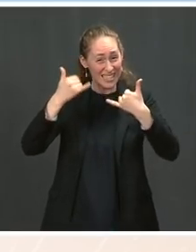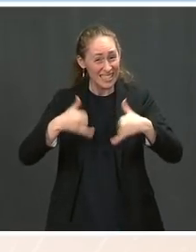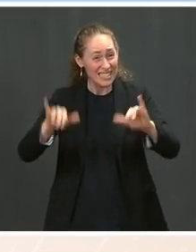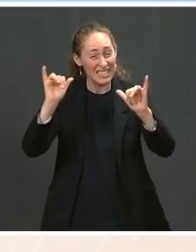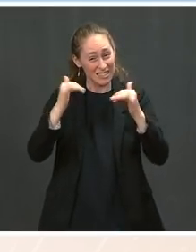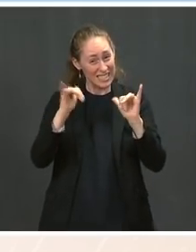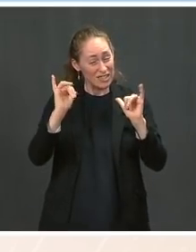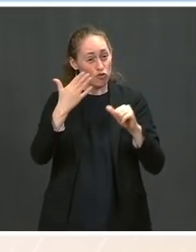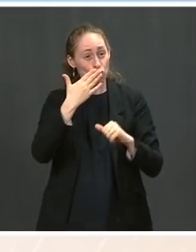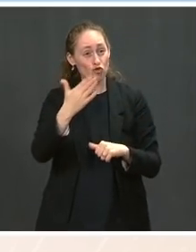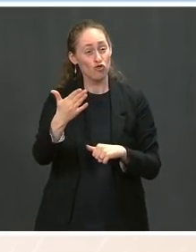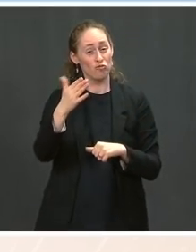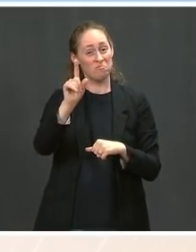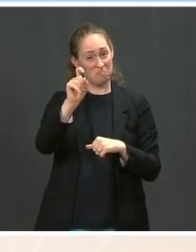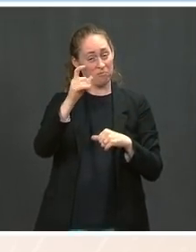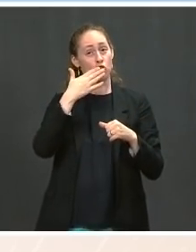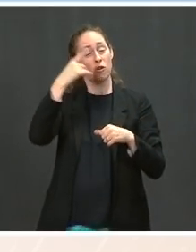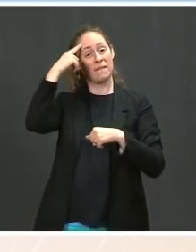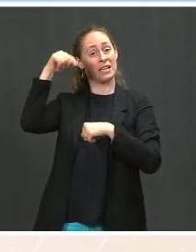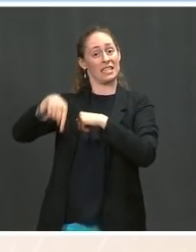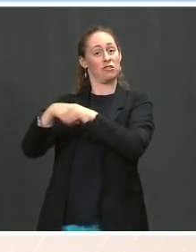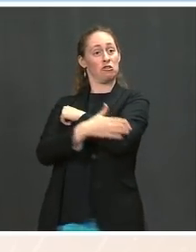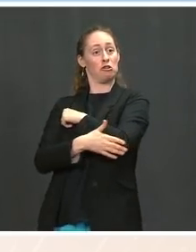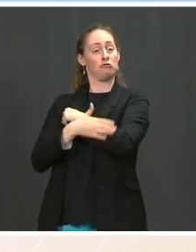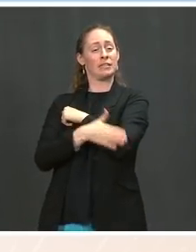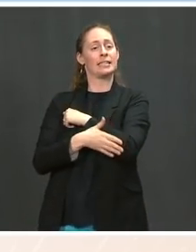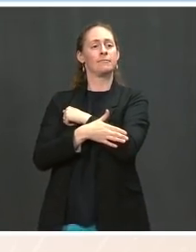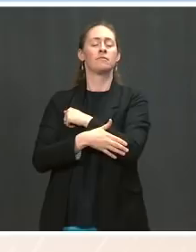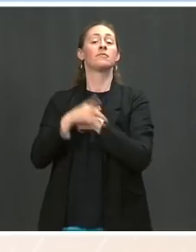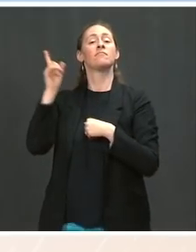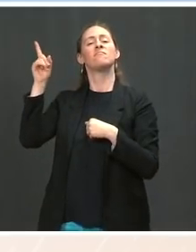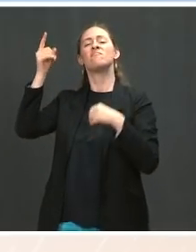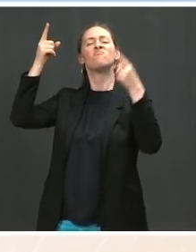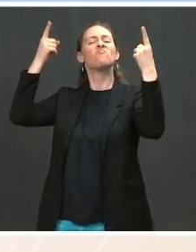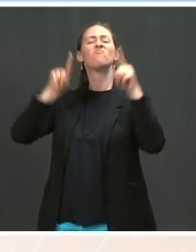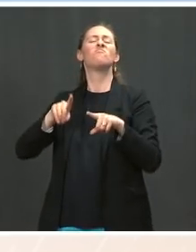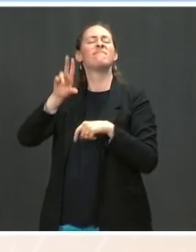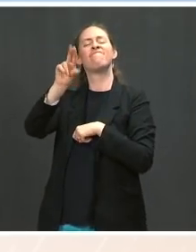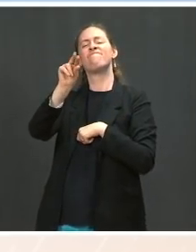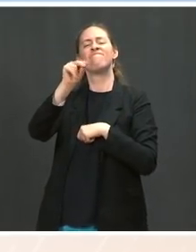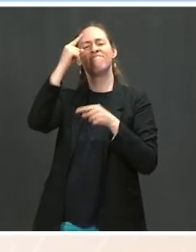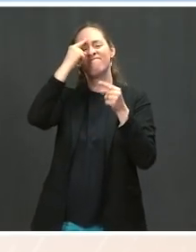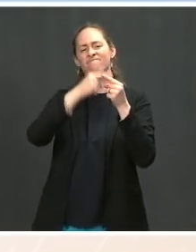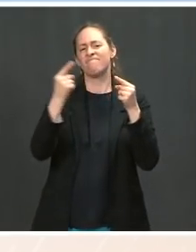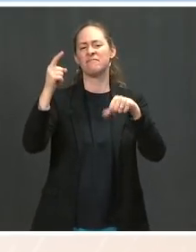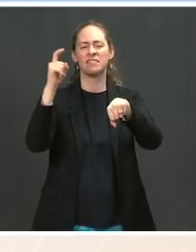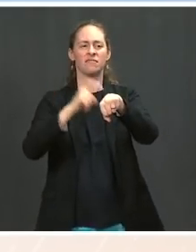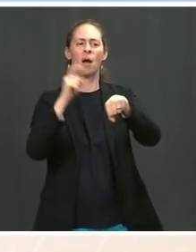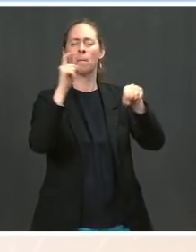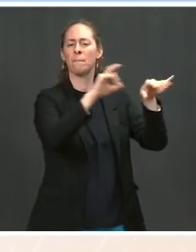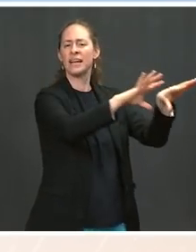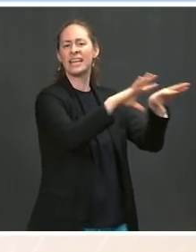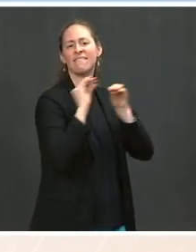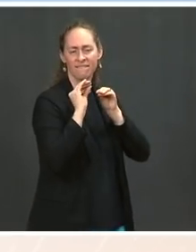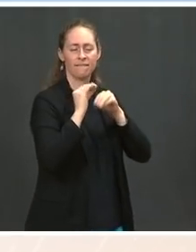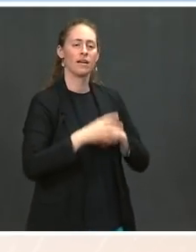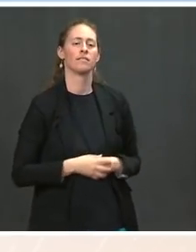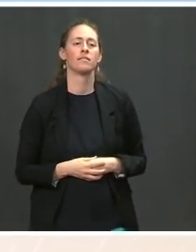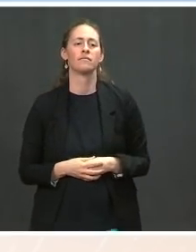And he has made the decision it is not. The Press: One more on Afghanistan, and then another quick one -- and apologies if I missed this on the briefing calls.